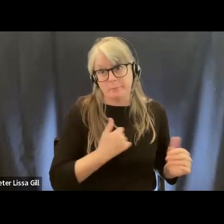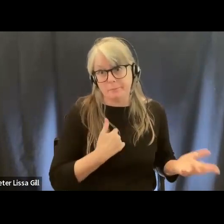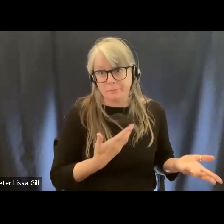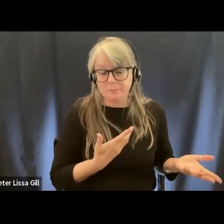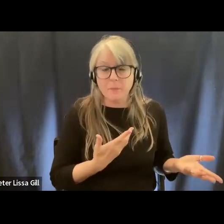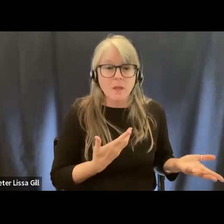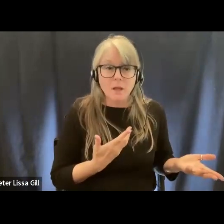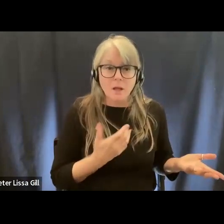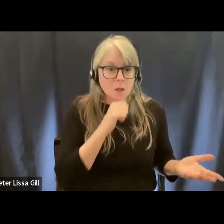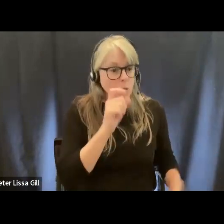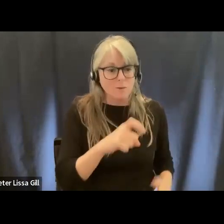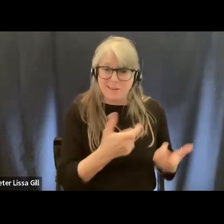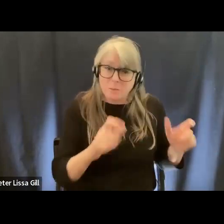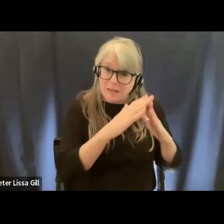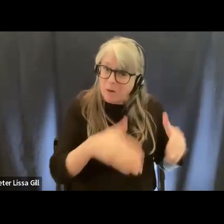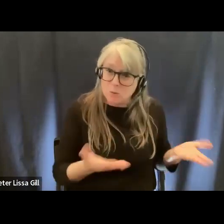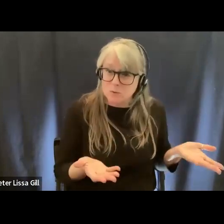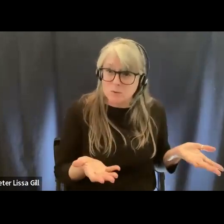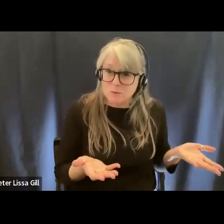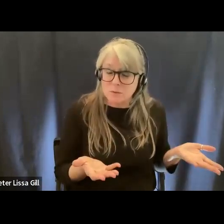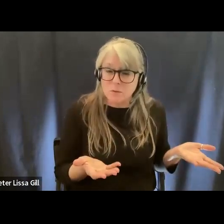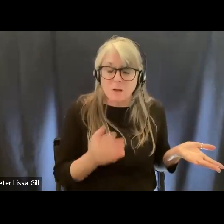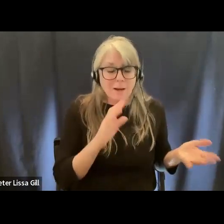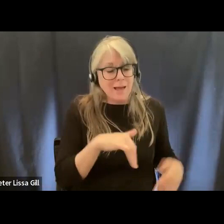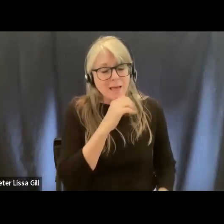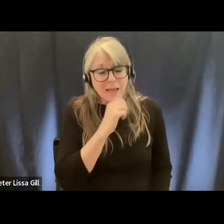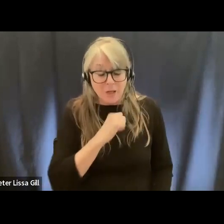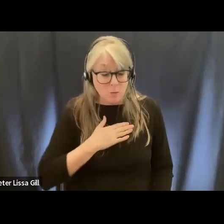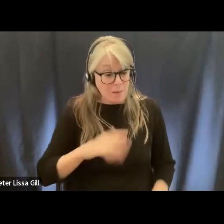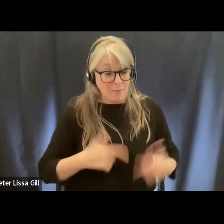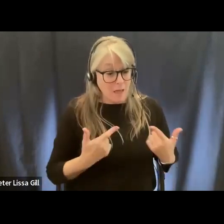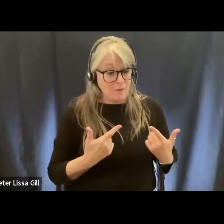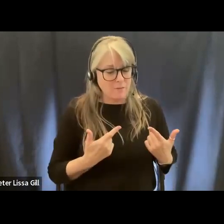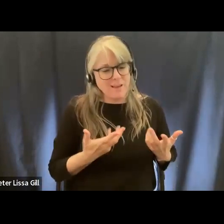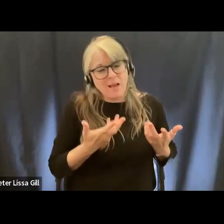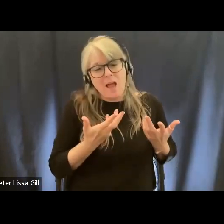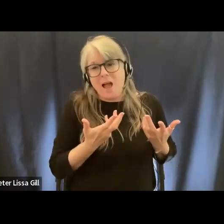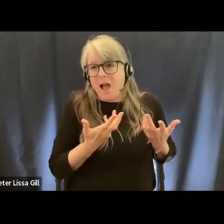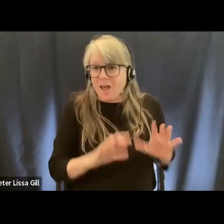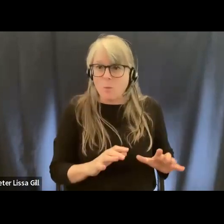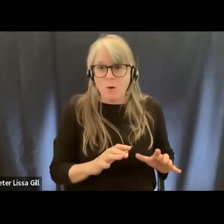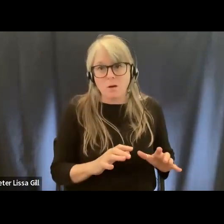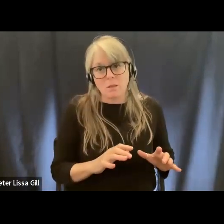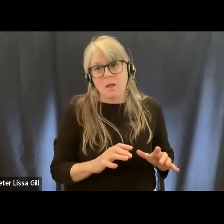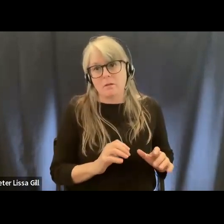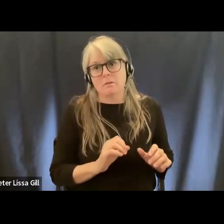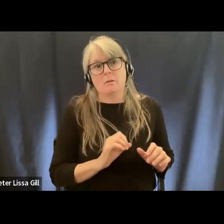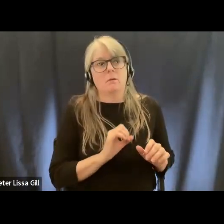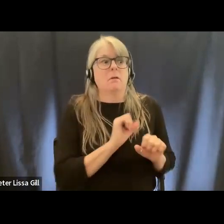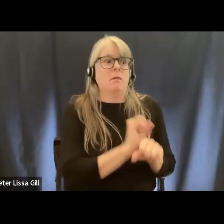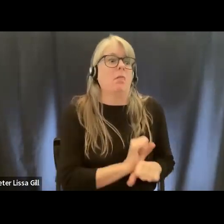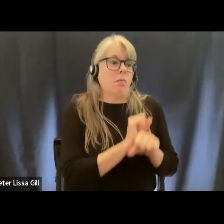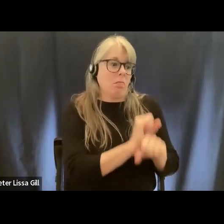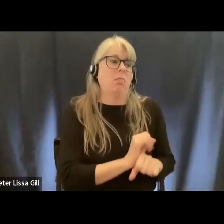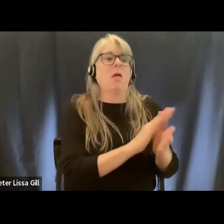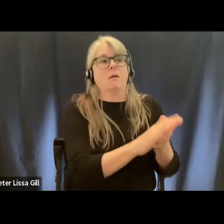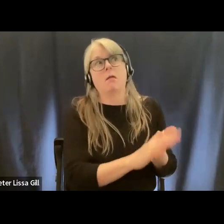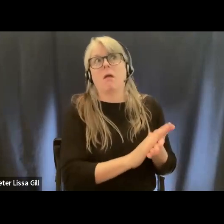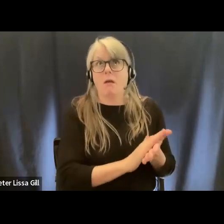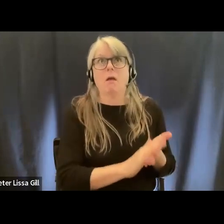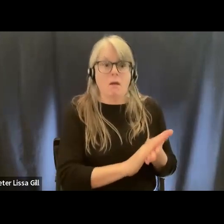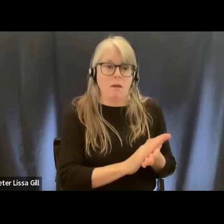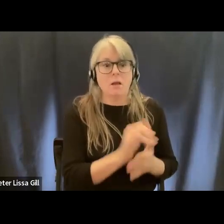I don't need a larger home anymore. At that age in my life where I don't want to be a slave to, you know, cleaning this house and keeping up the yard.